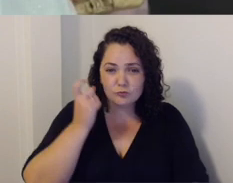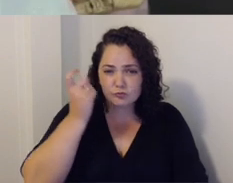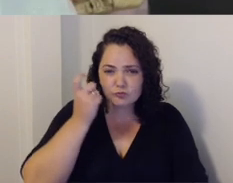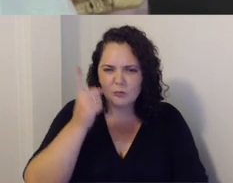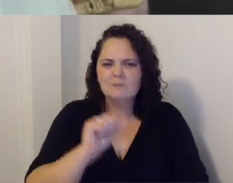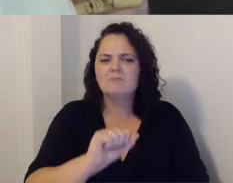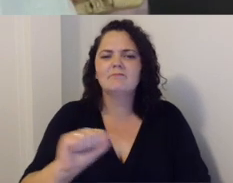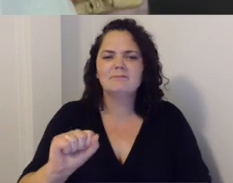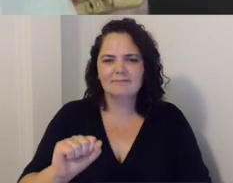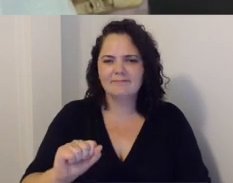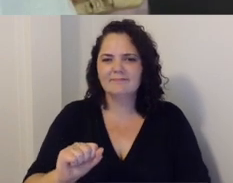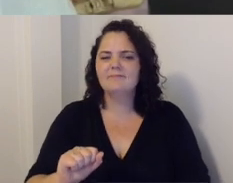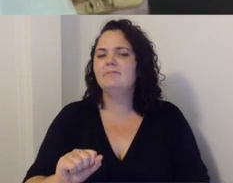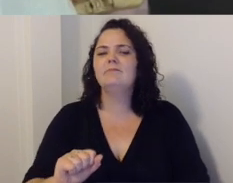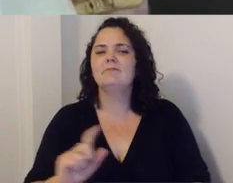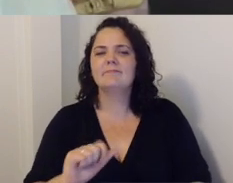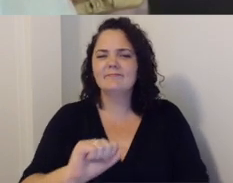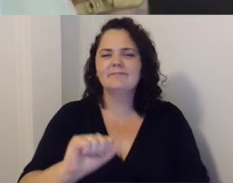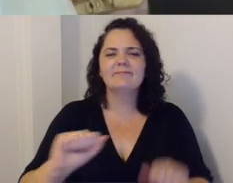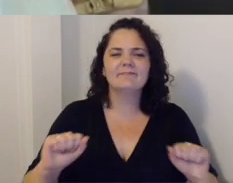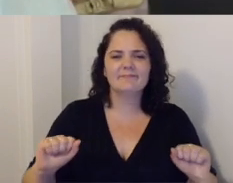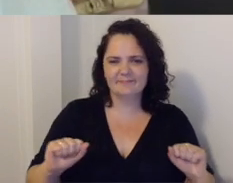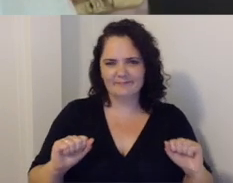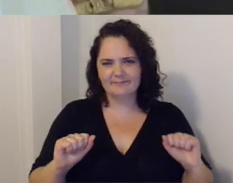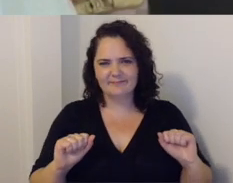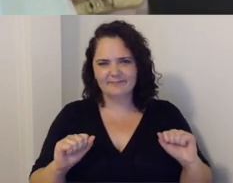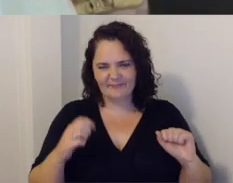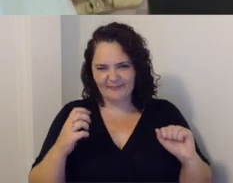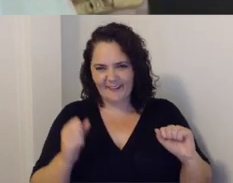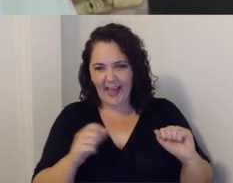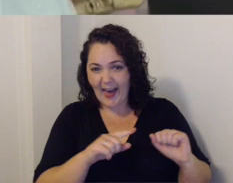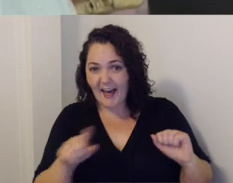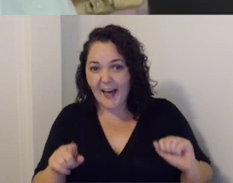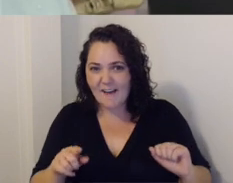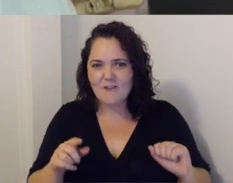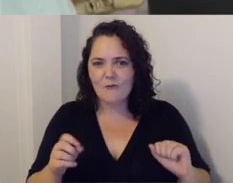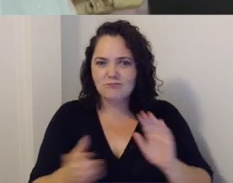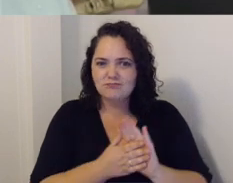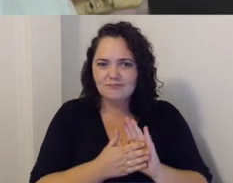some impressions from uh from all the participants out there in the chat about how it's feeling what